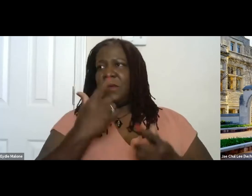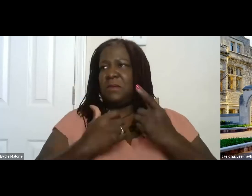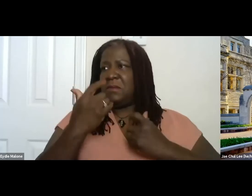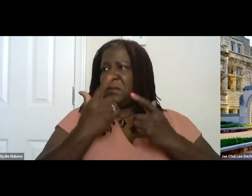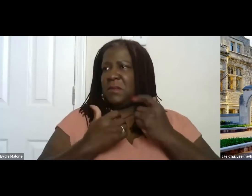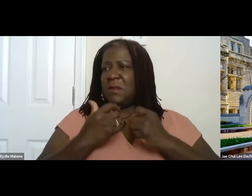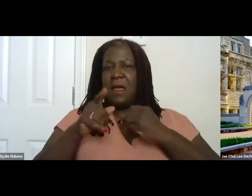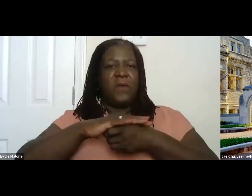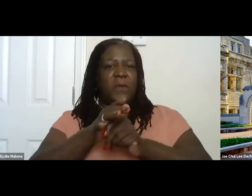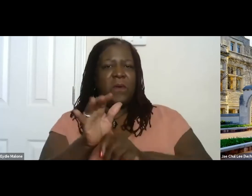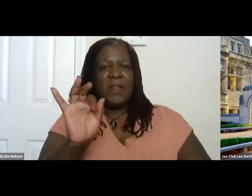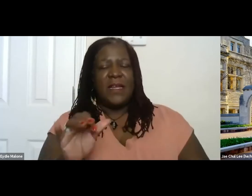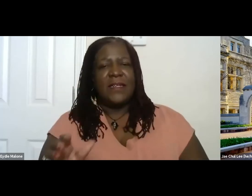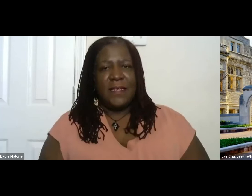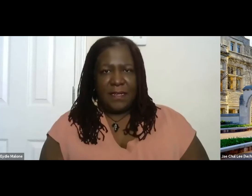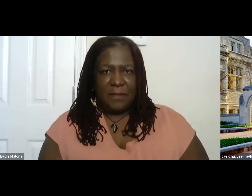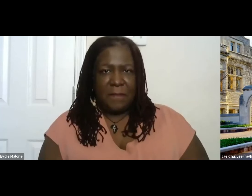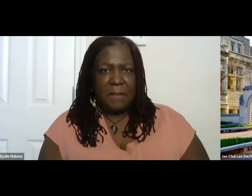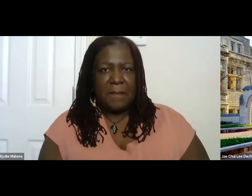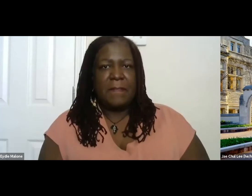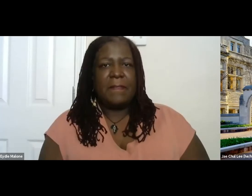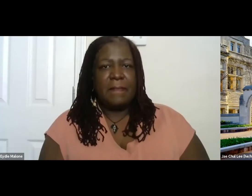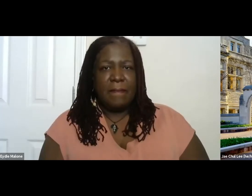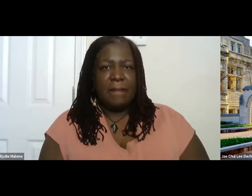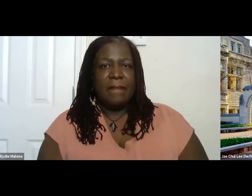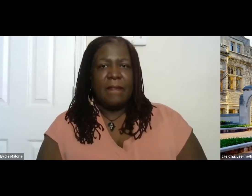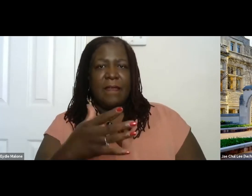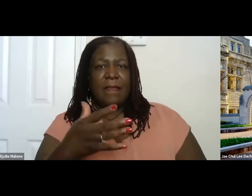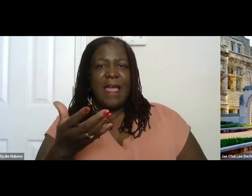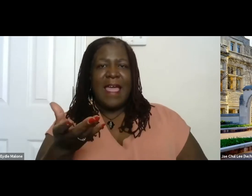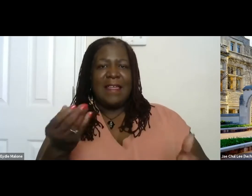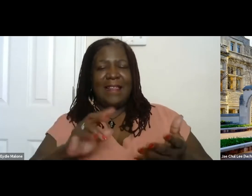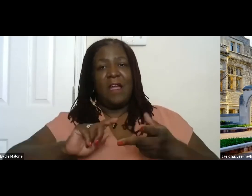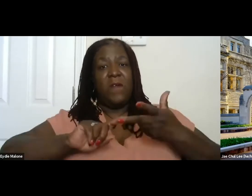vaccination rates in the disability community. This is our third webinar. The difference